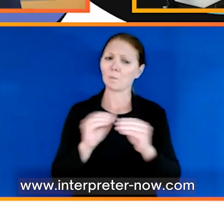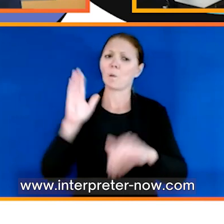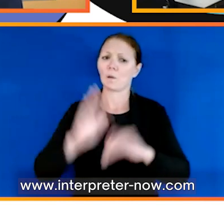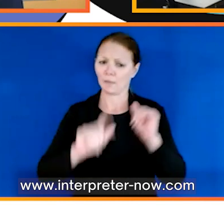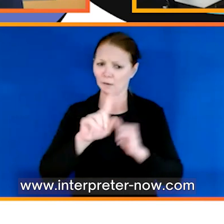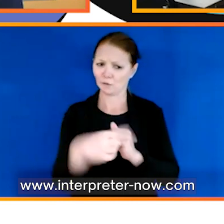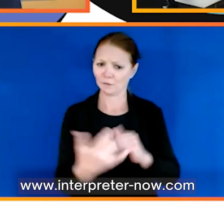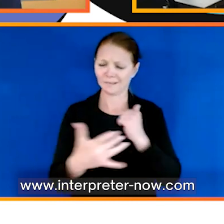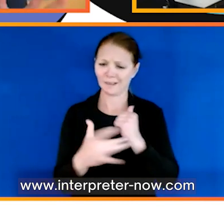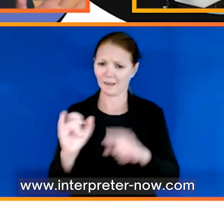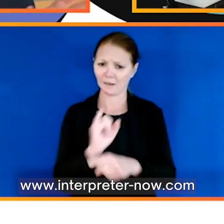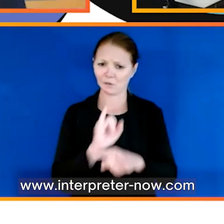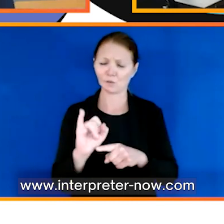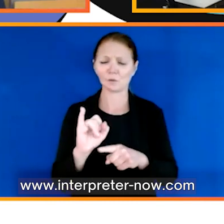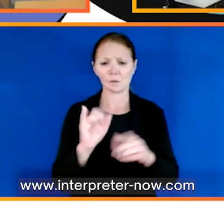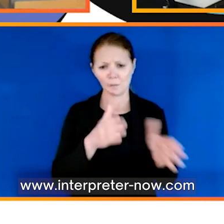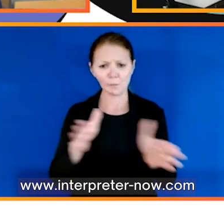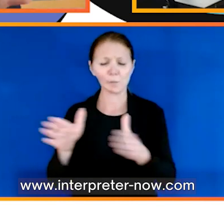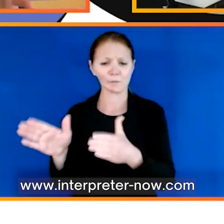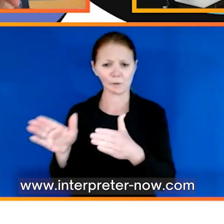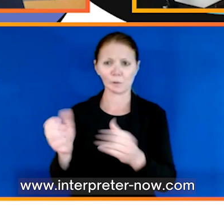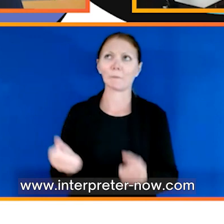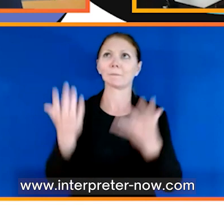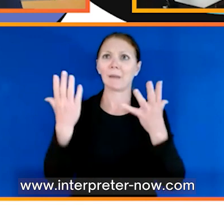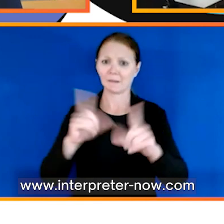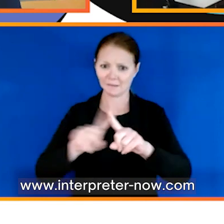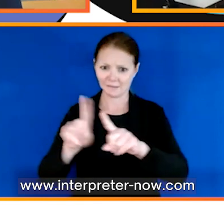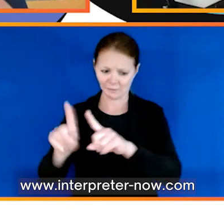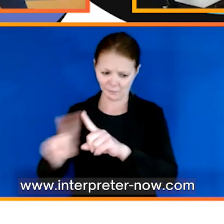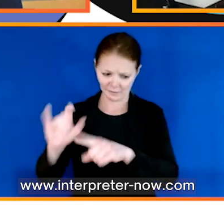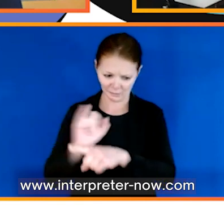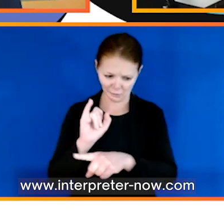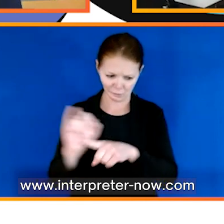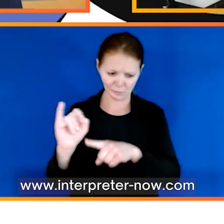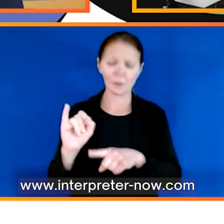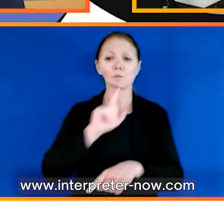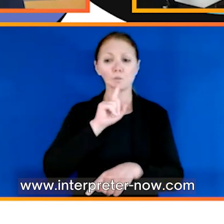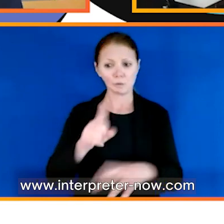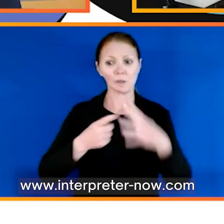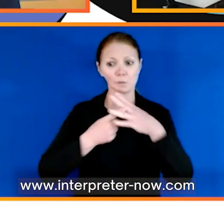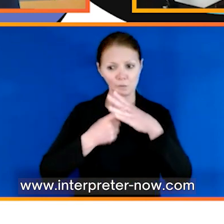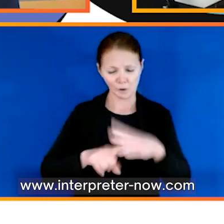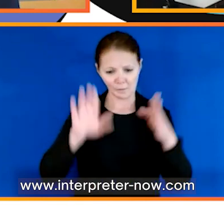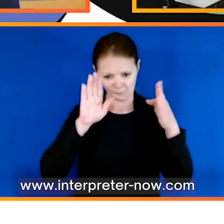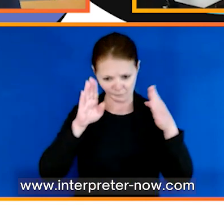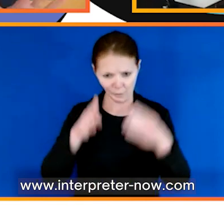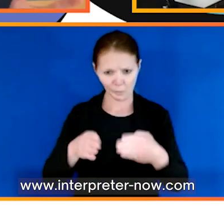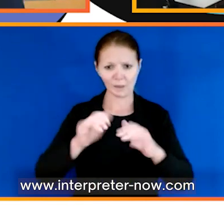into many different industries. But we really started out focused on how do we change the tech industry.